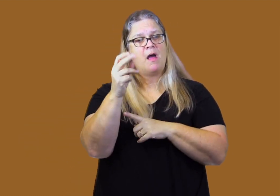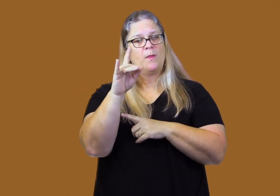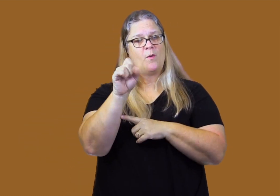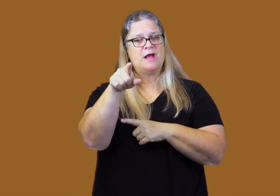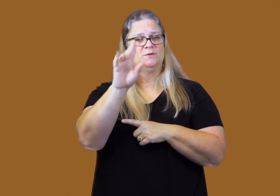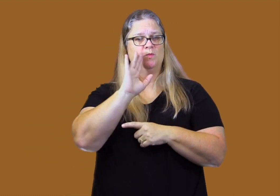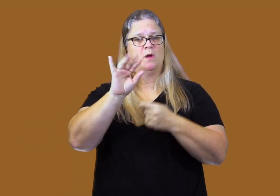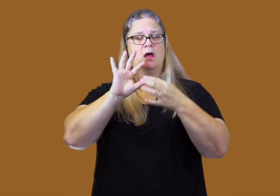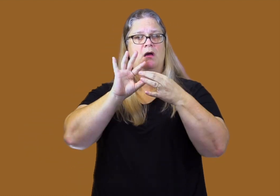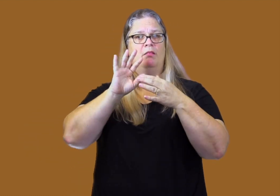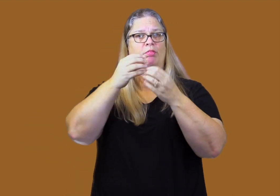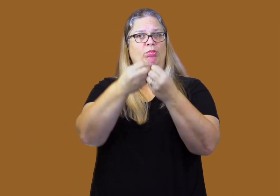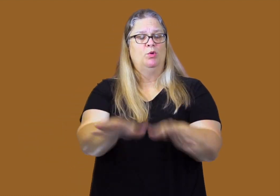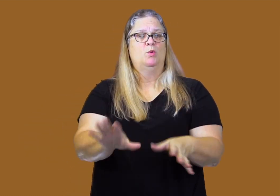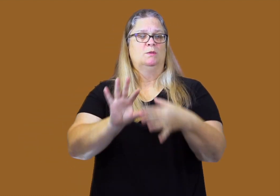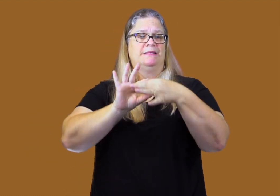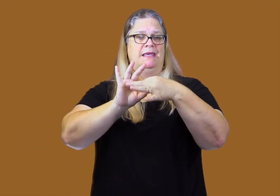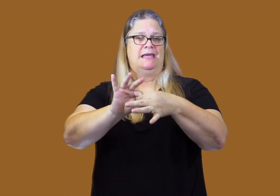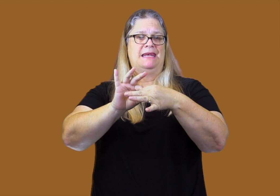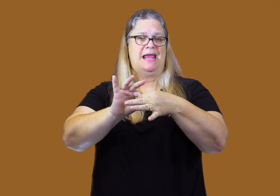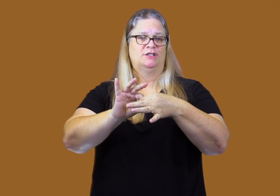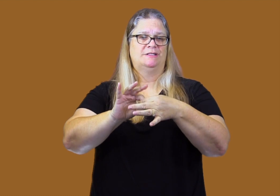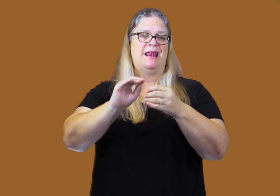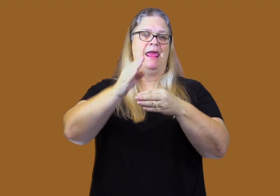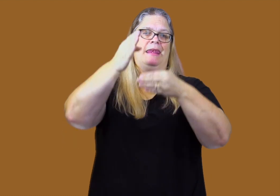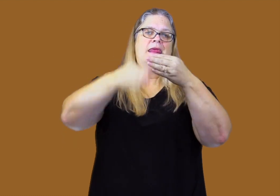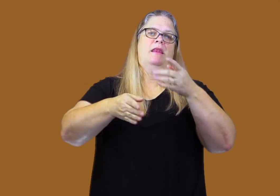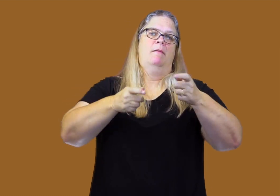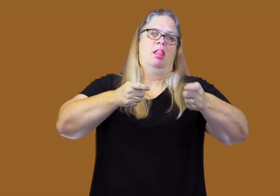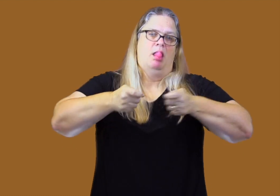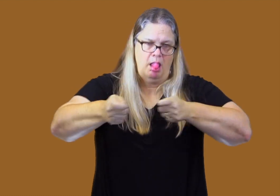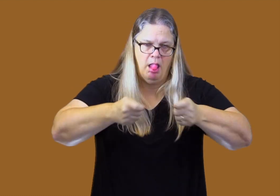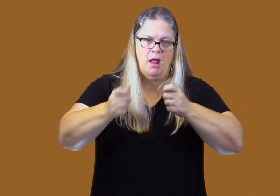Otherwise, you're going to lose that connection and end up having to deal